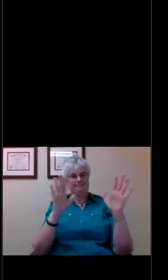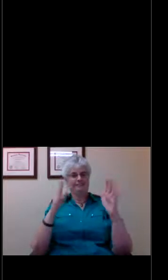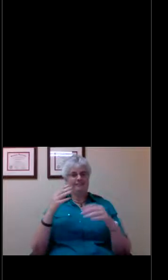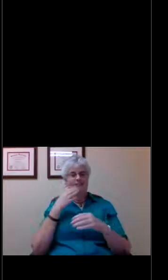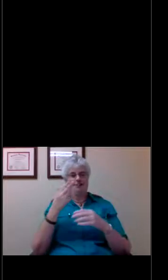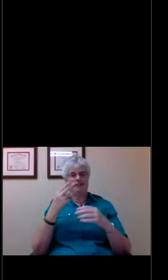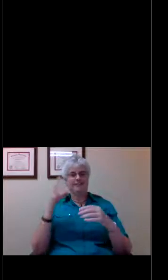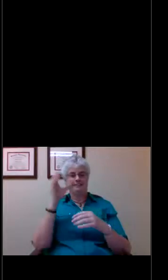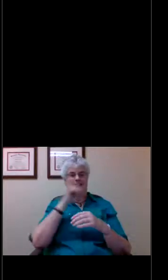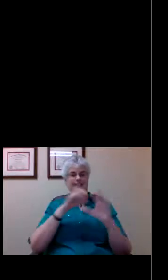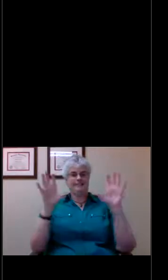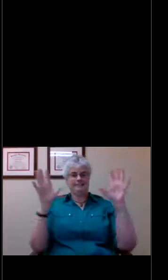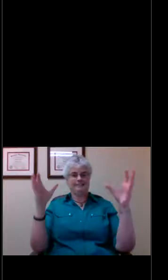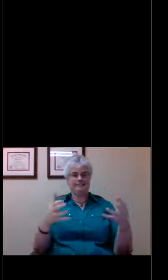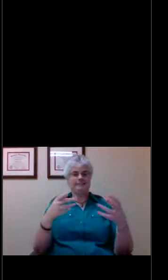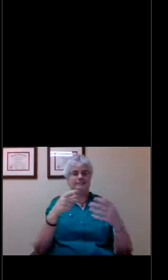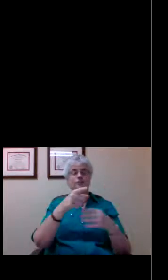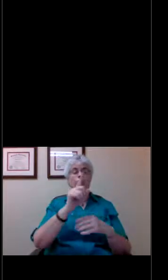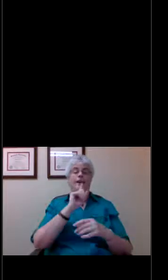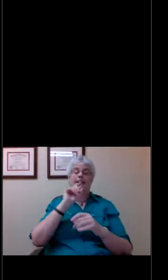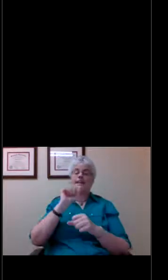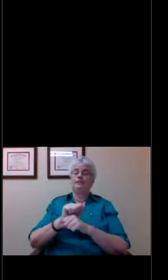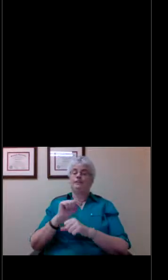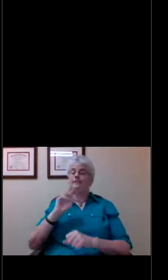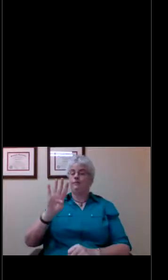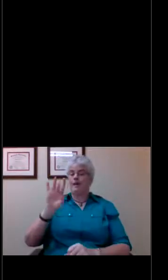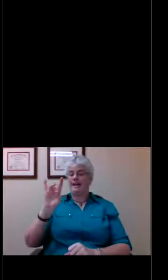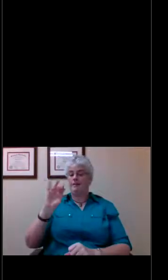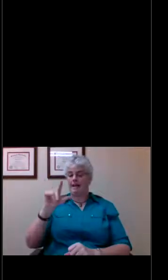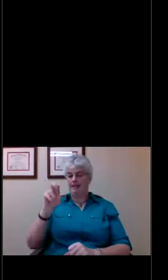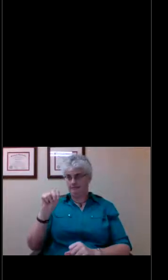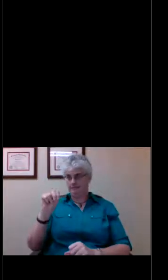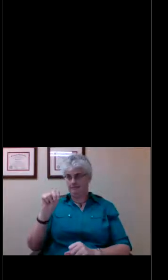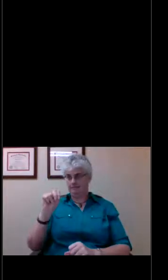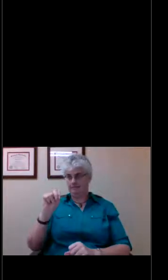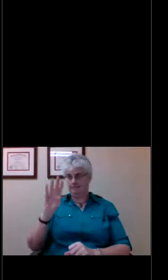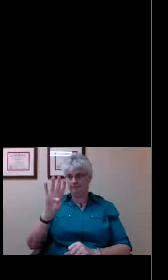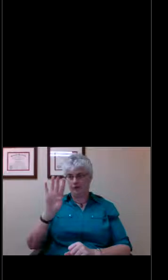Cierra: Okay, so I'll go ahead and debrief those for us.